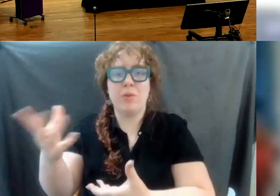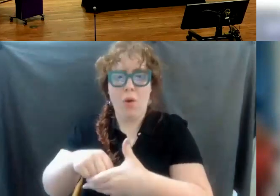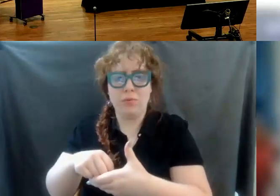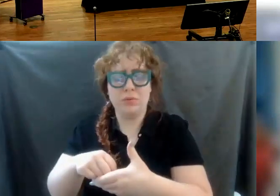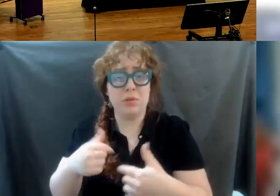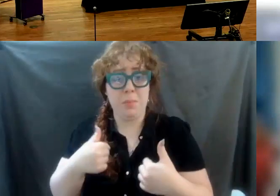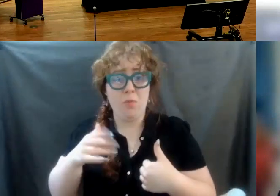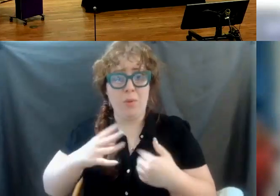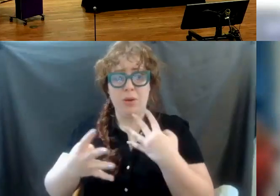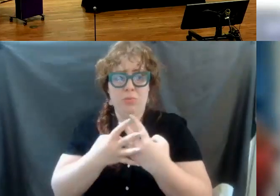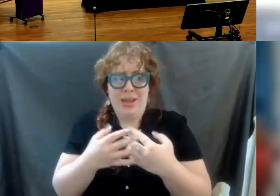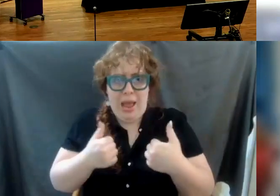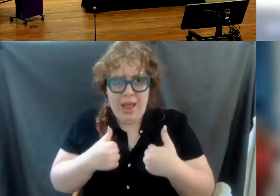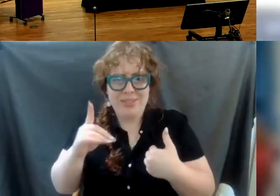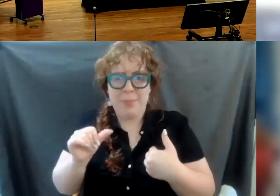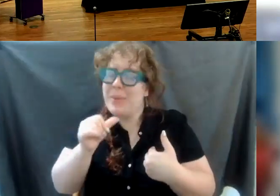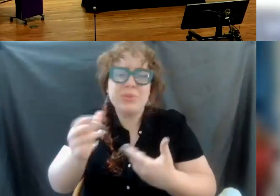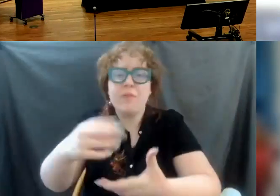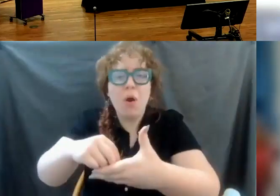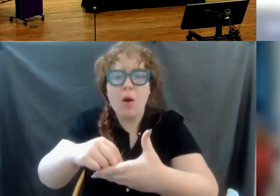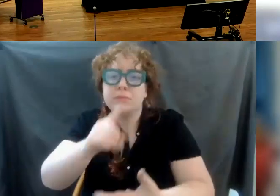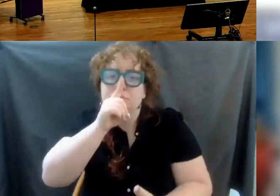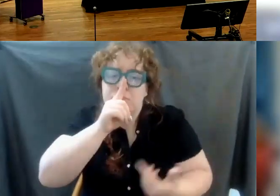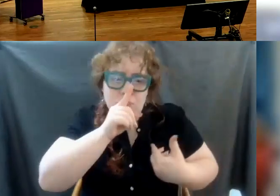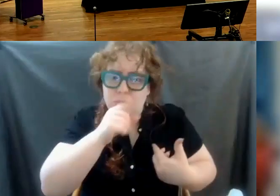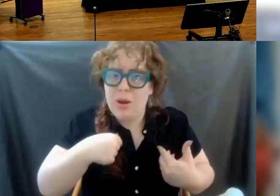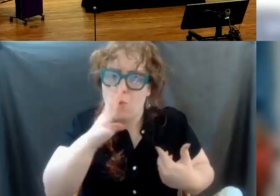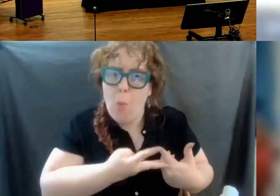And so I had to advocate and fight on just for adequate medical care.